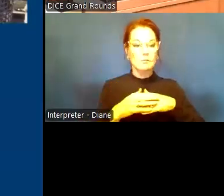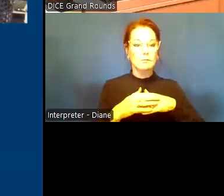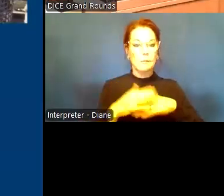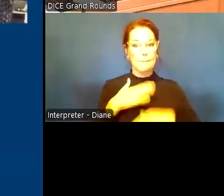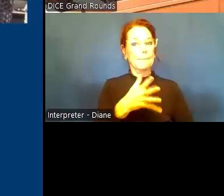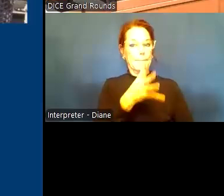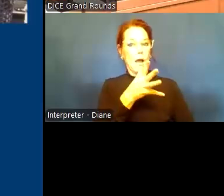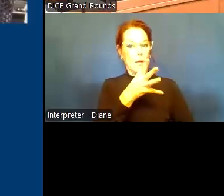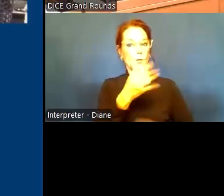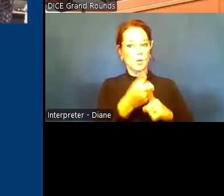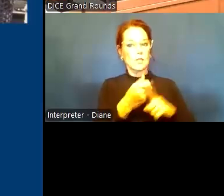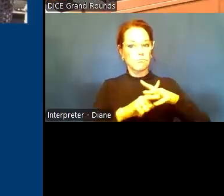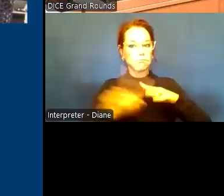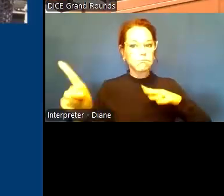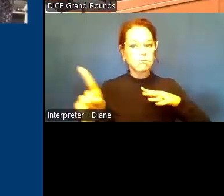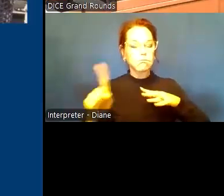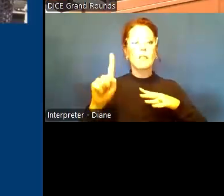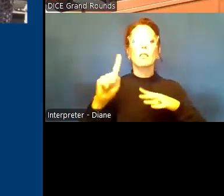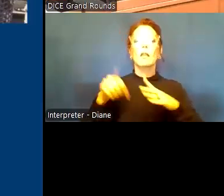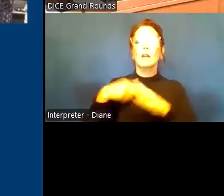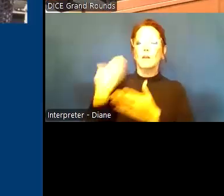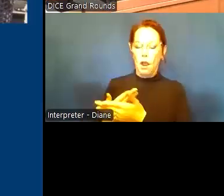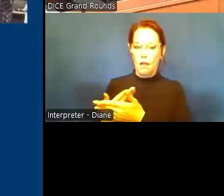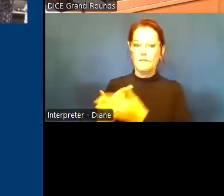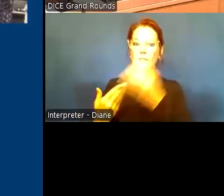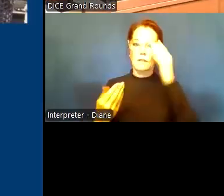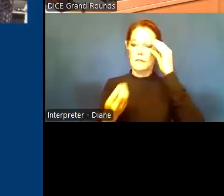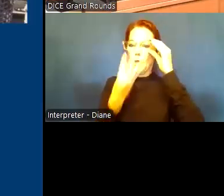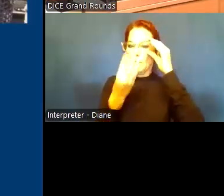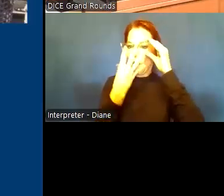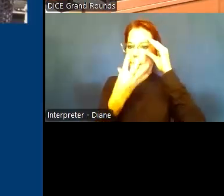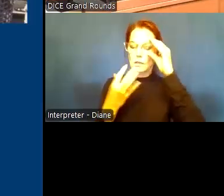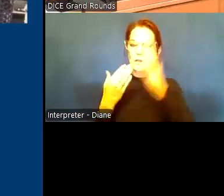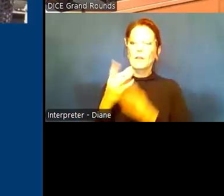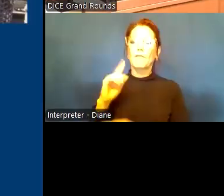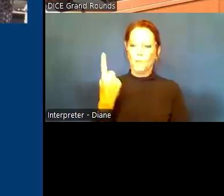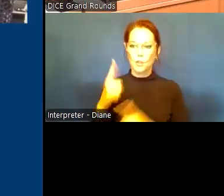ended up in a refugee camp in Hong Kong before immigrating to Canada both of my parents were